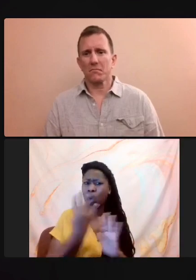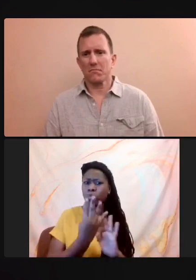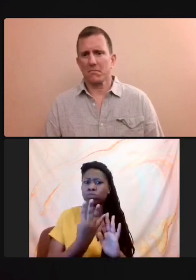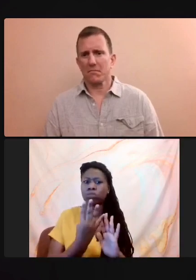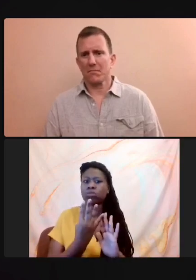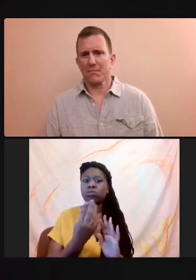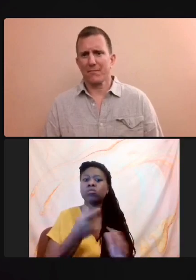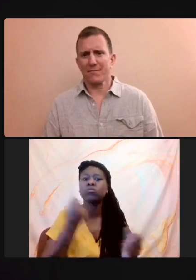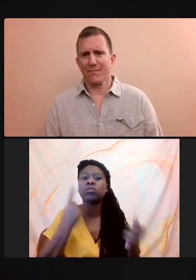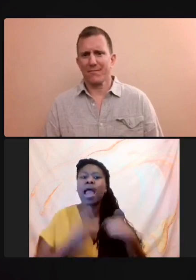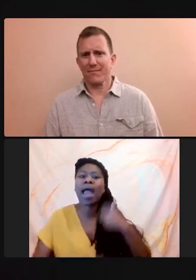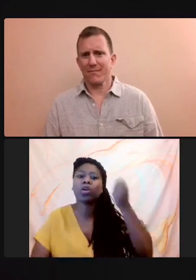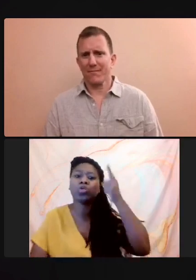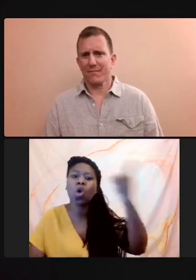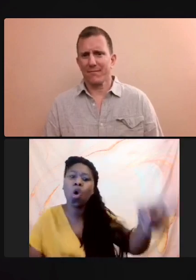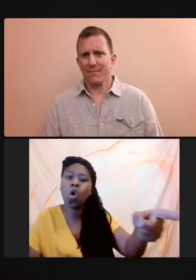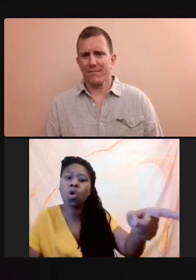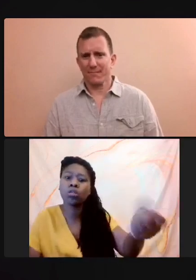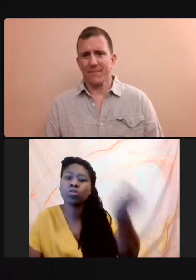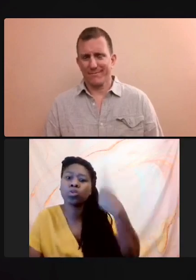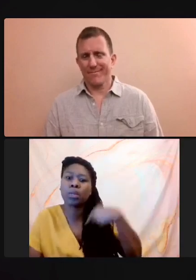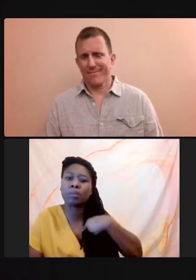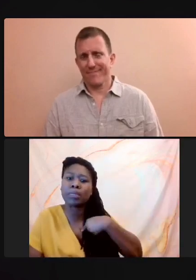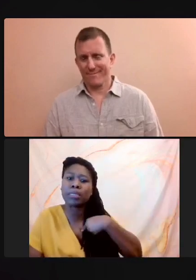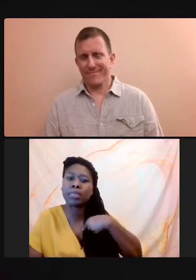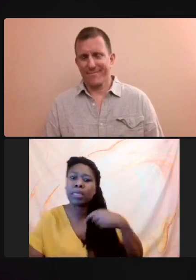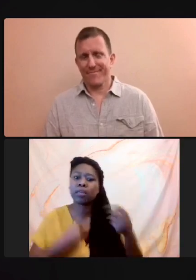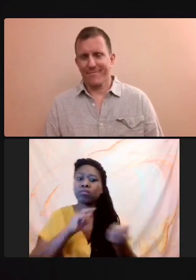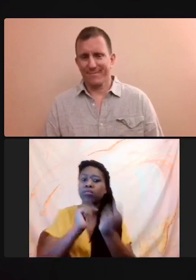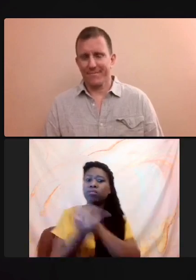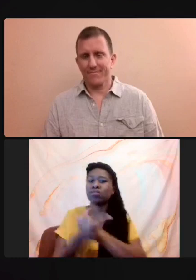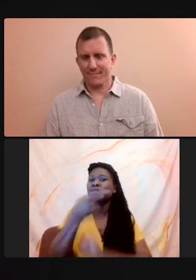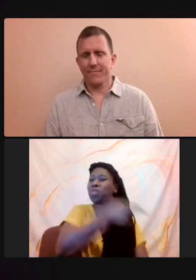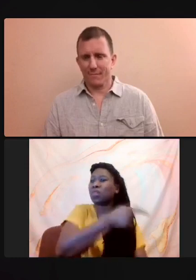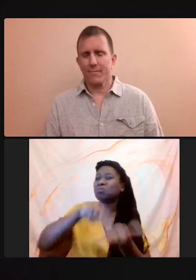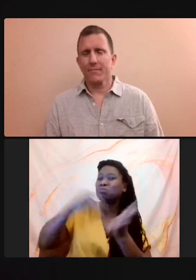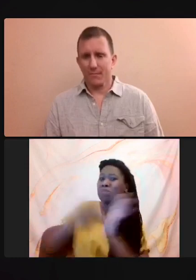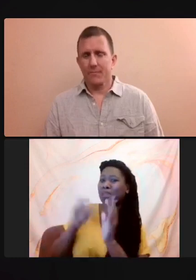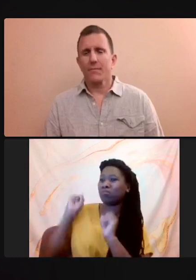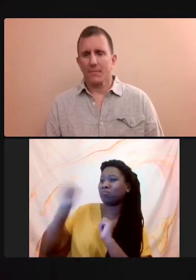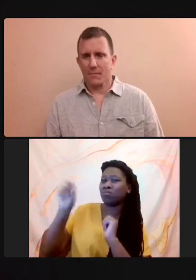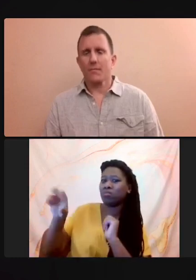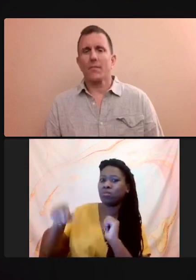4 hours? What? So they were shocked to actually see the transformation that had happened